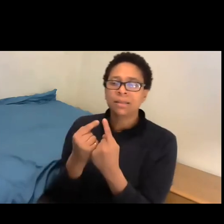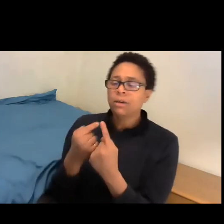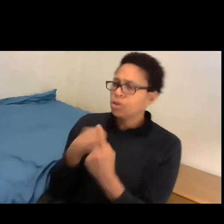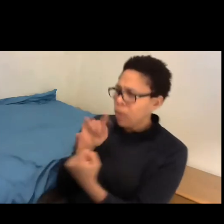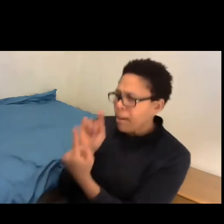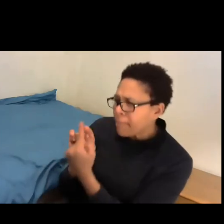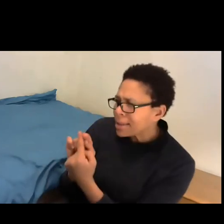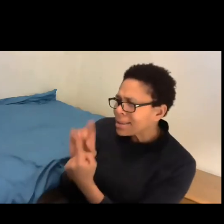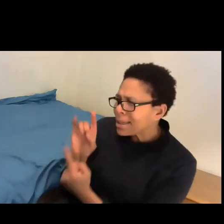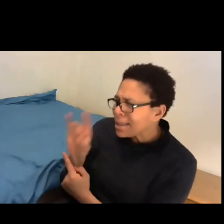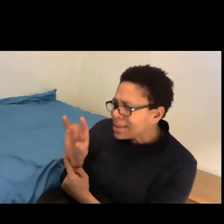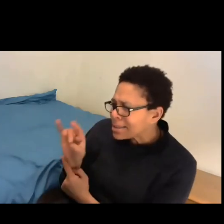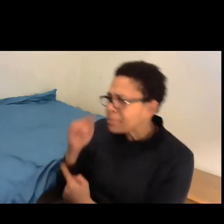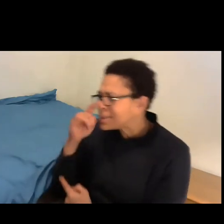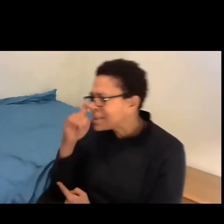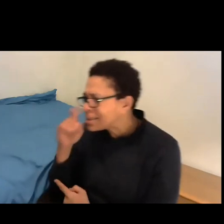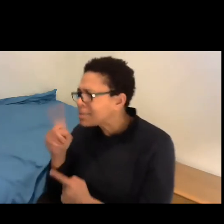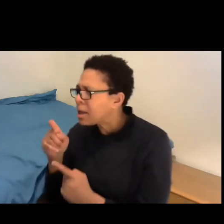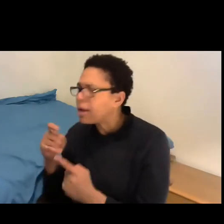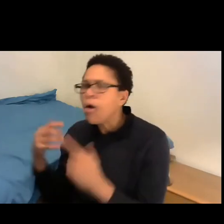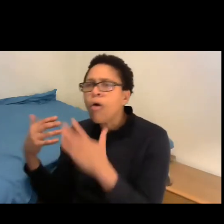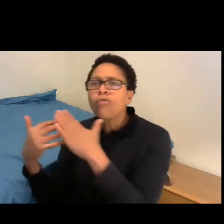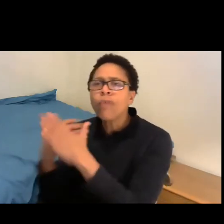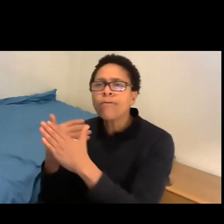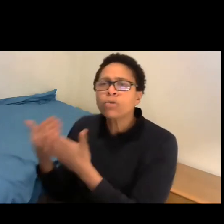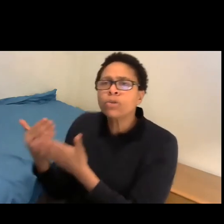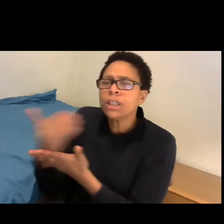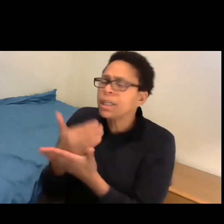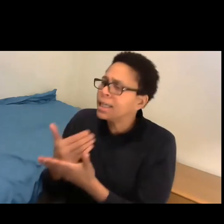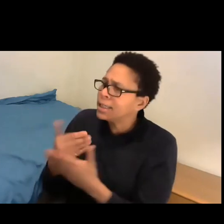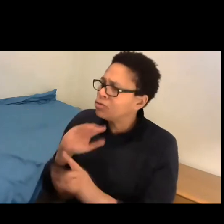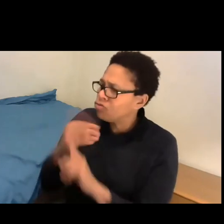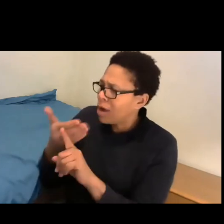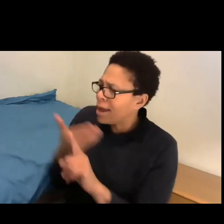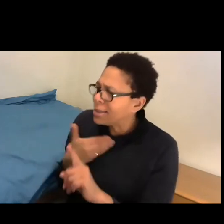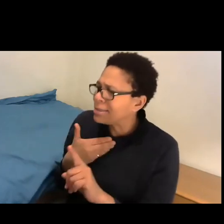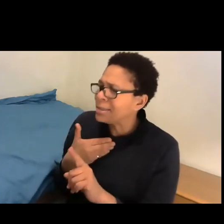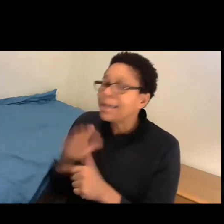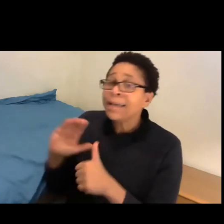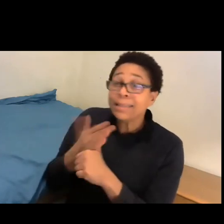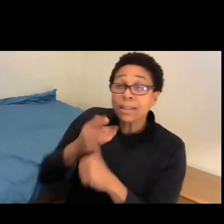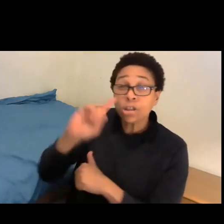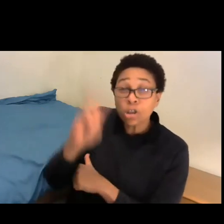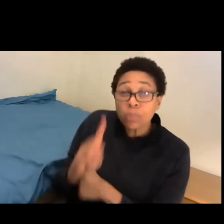example, refugee rights, workers' rights, indigenous peoples' rights, and that's the frame through which I saw